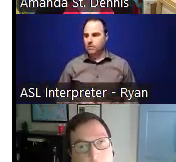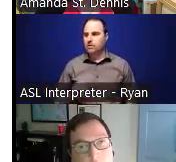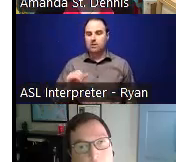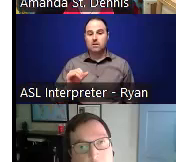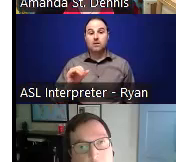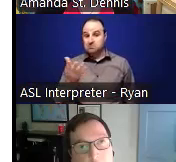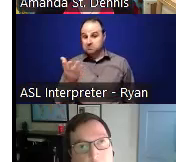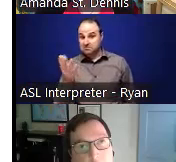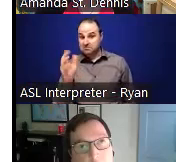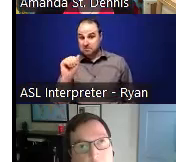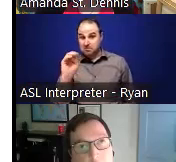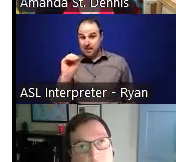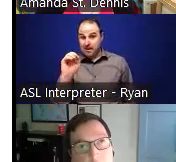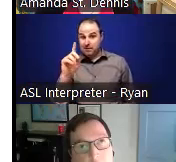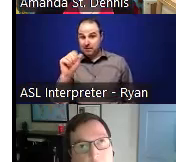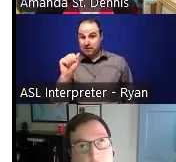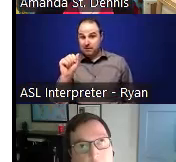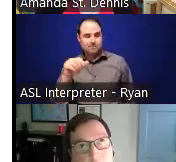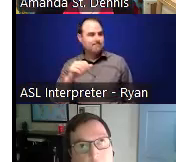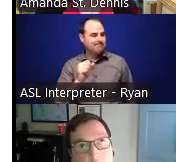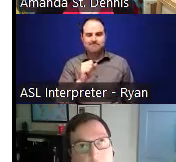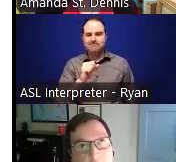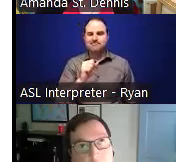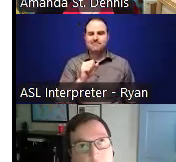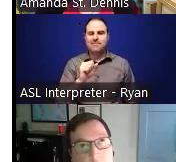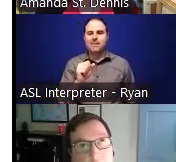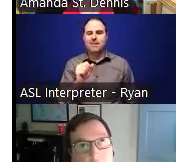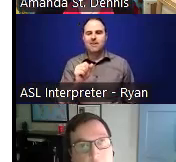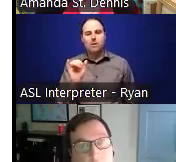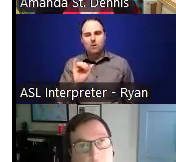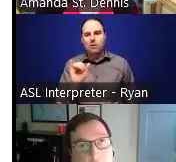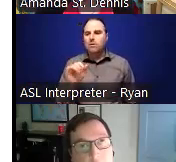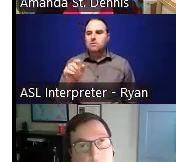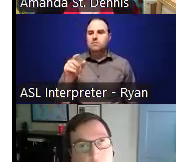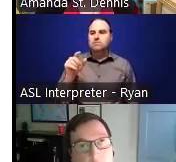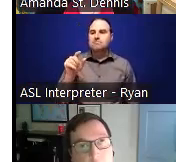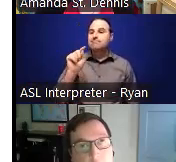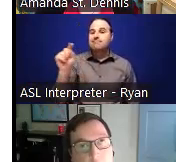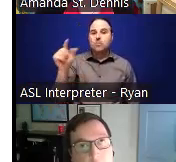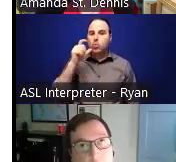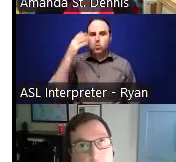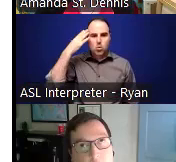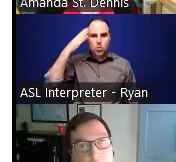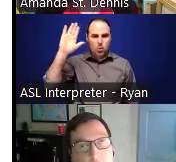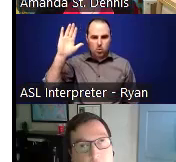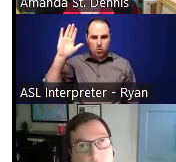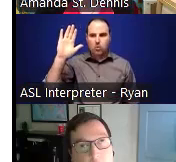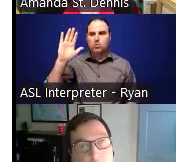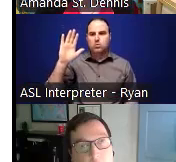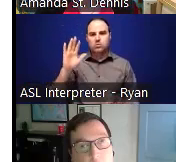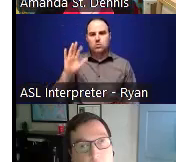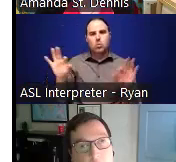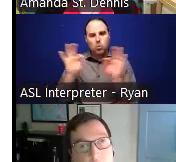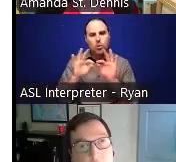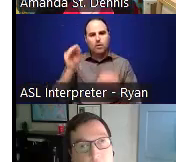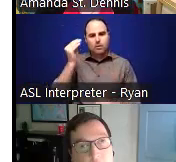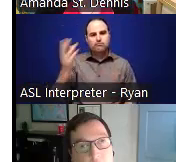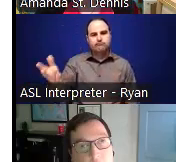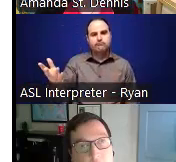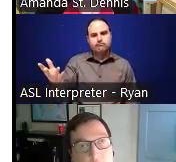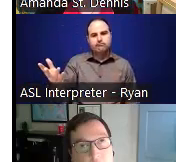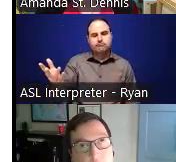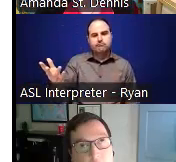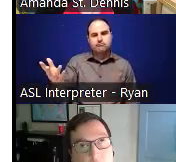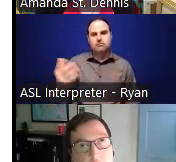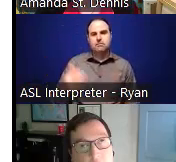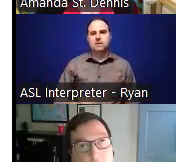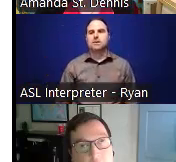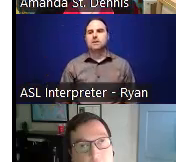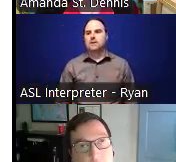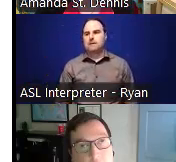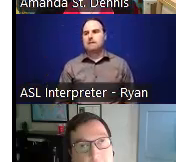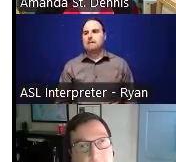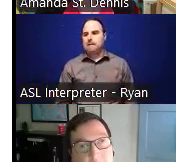Amanda St. Dennis: It's also speaking up to other people who don't know in terms of when